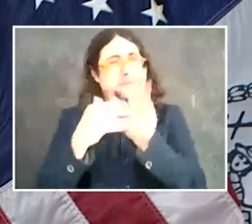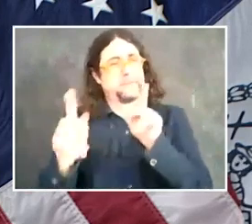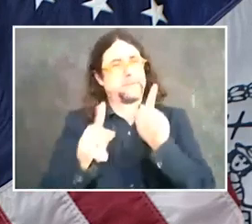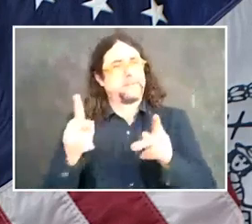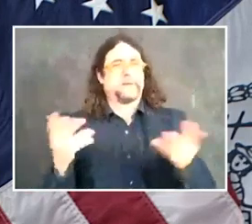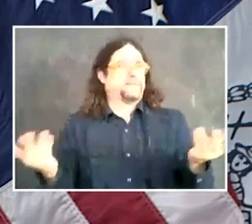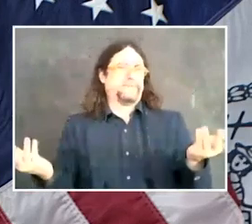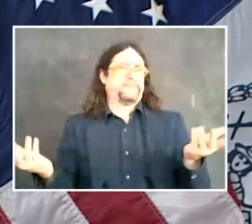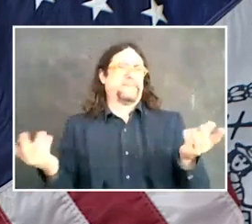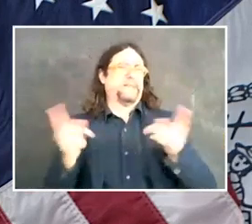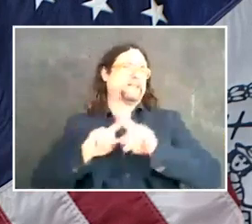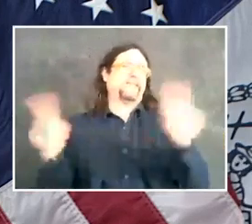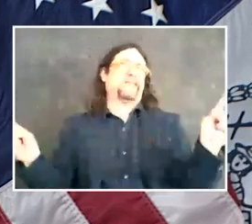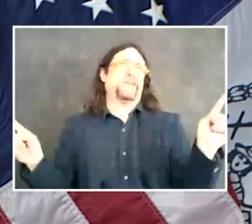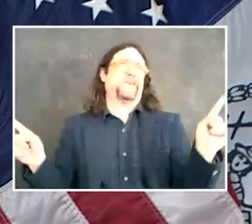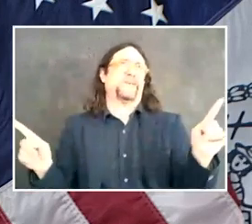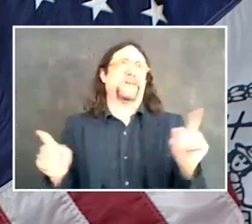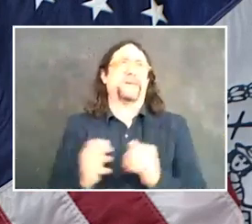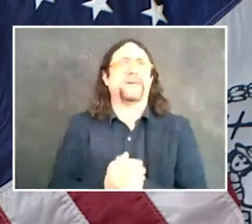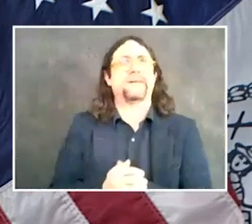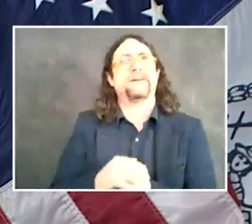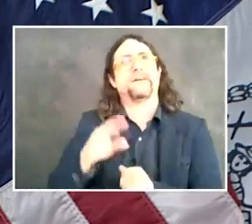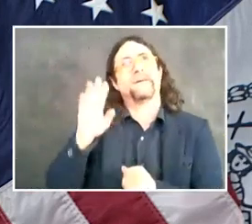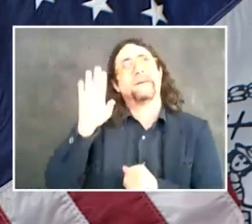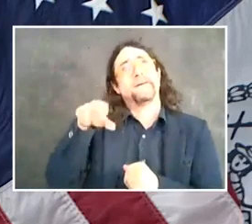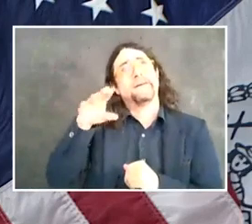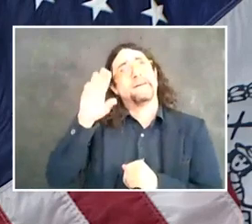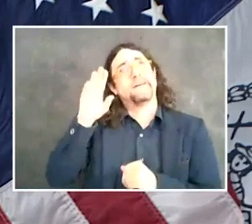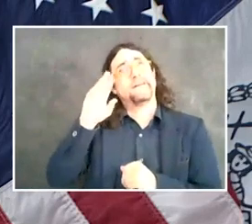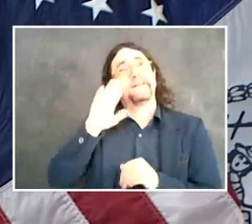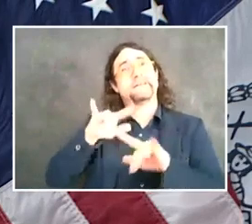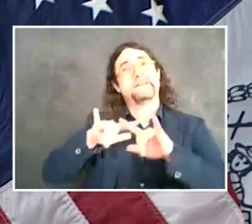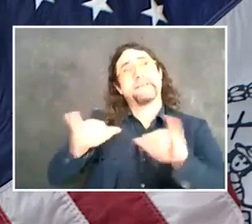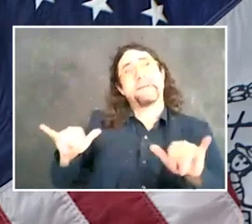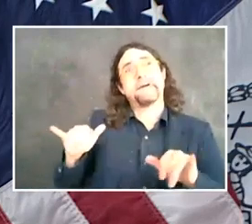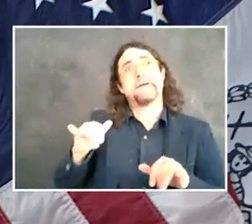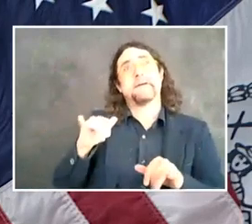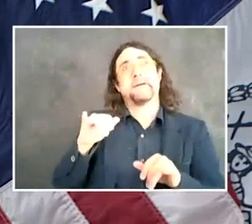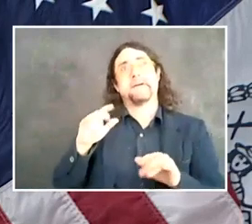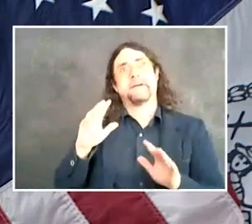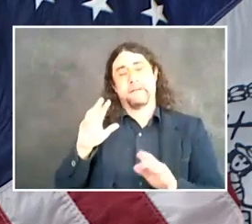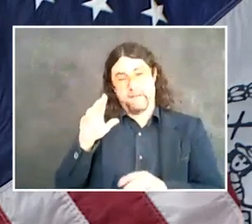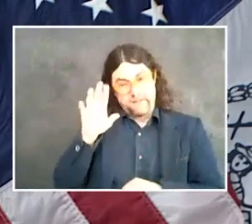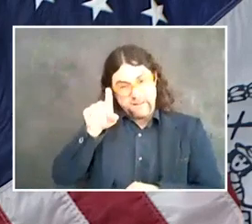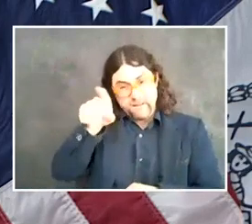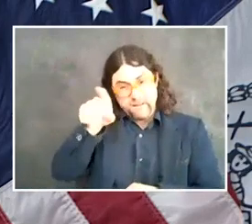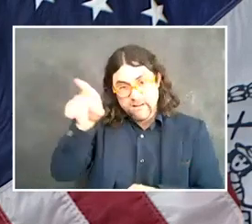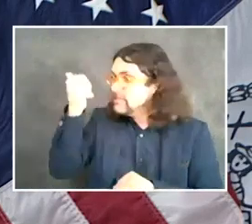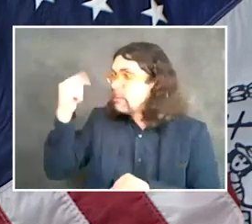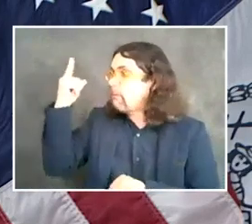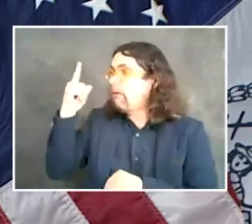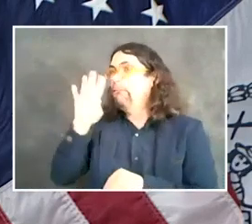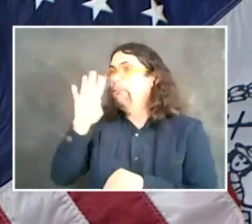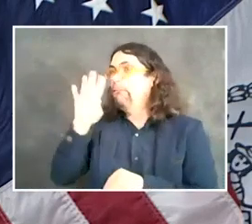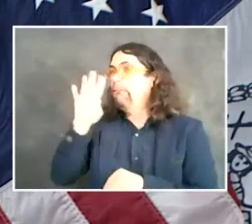AND FOR DECADES, I'VE MADE IT MY BUSINESS TO STAND UP FOR THE JEWISH COMMUNITY AND PEOPLE